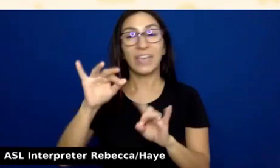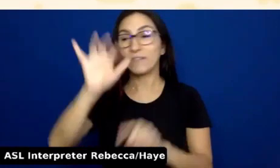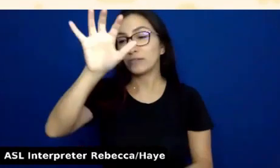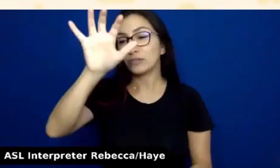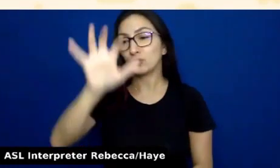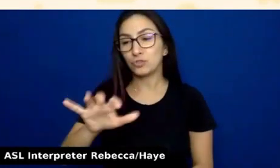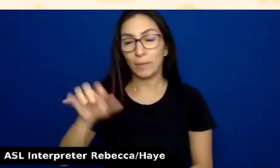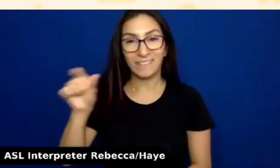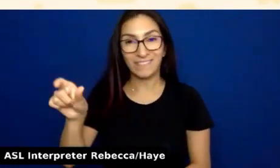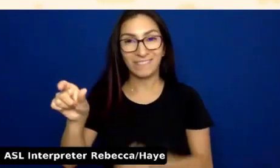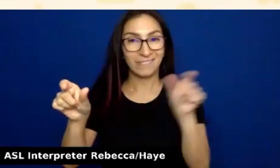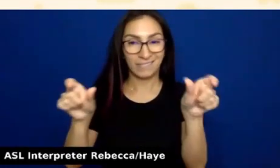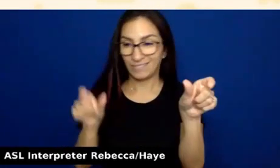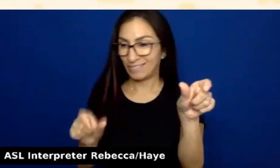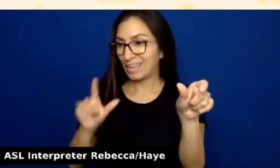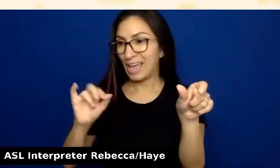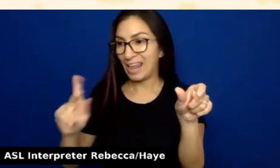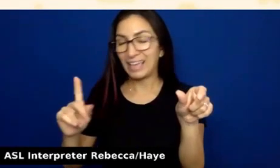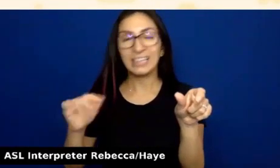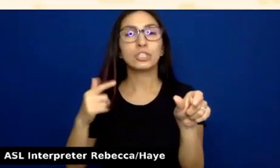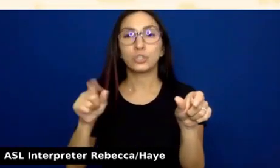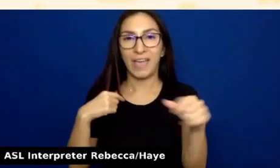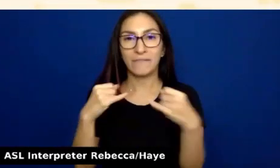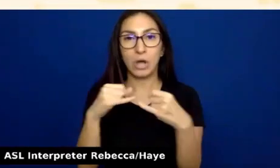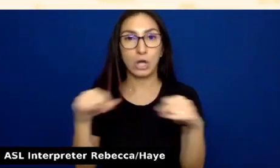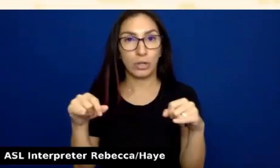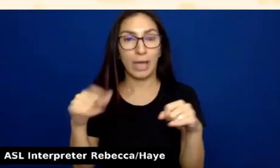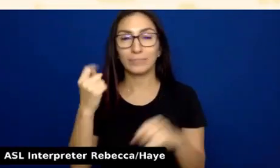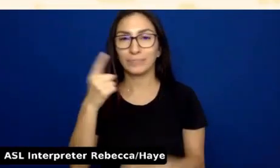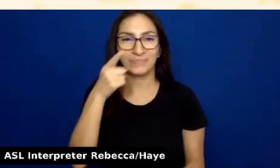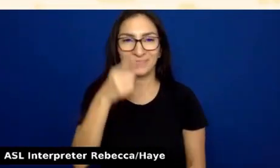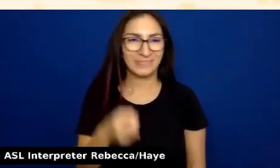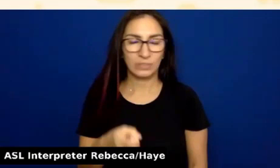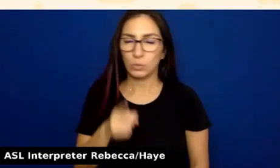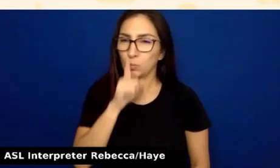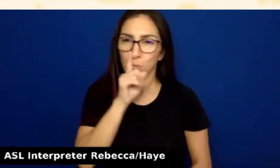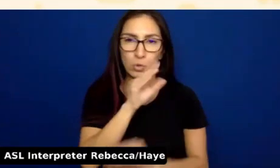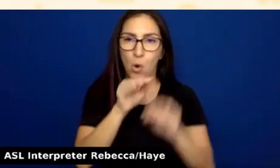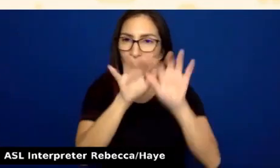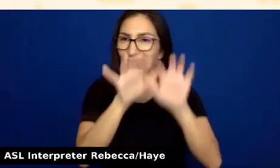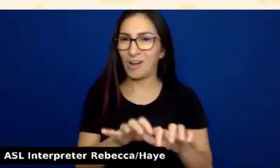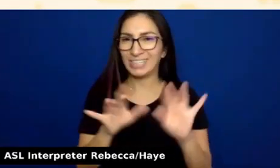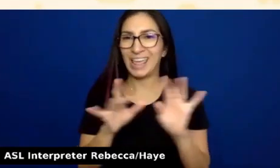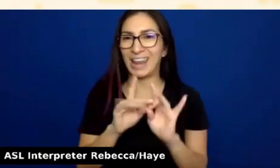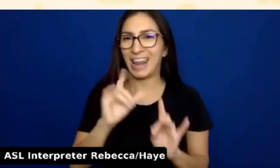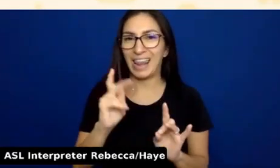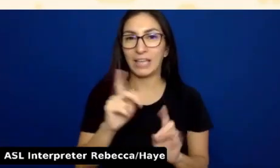This particular page does not have any links. Here you can see on the sidebar that we have lots of links